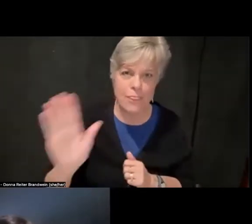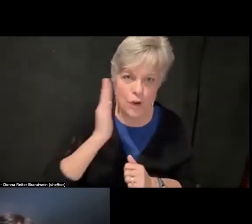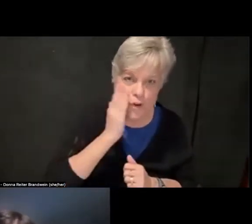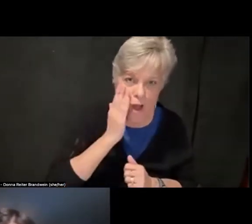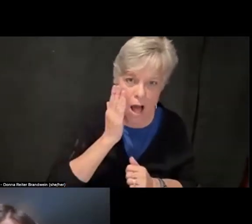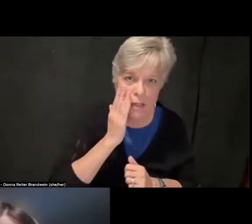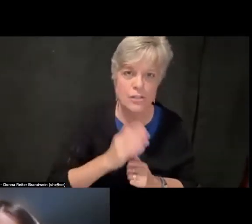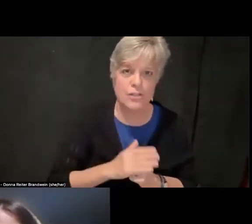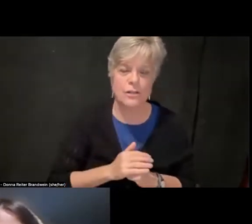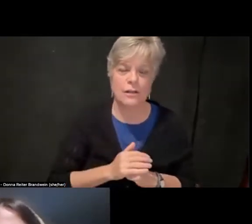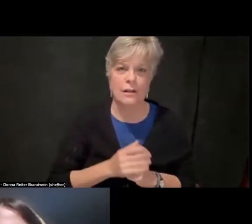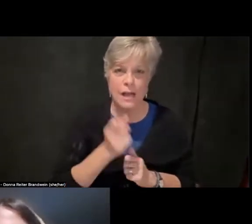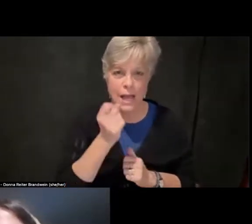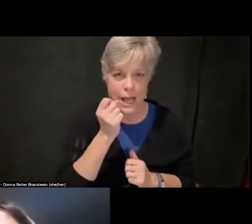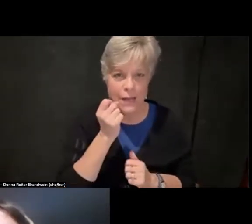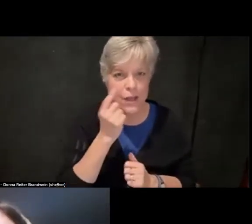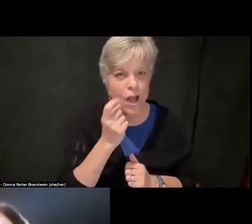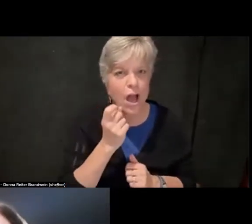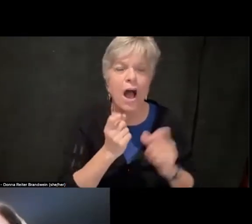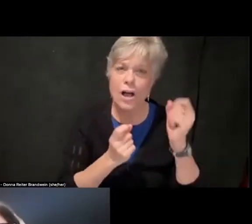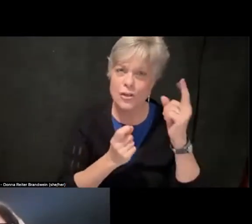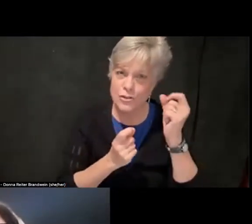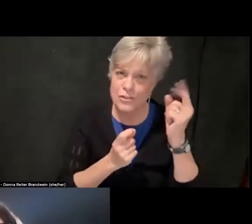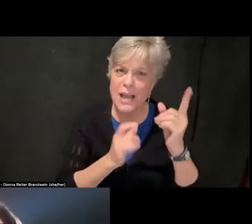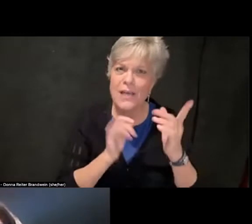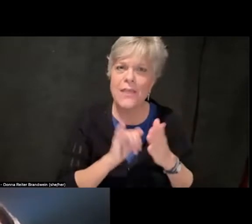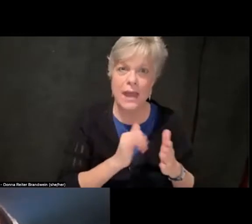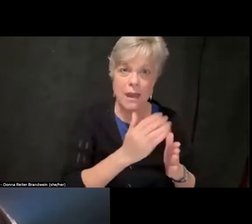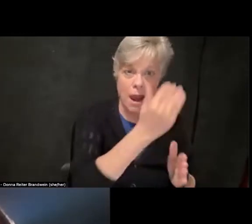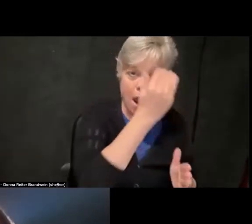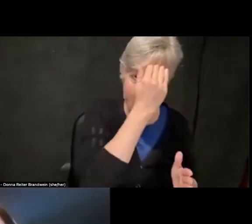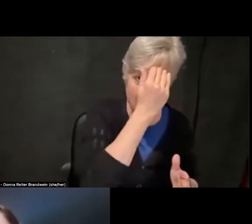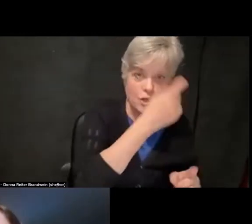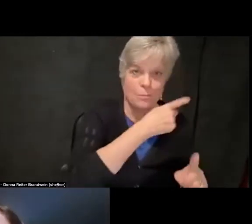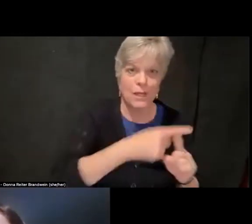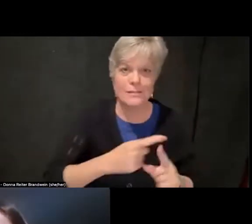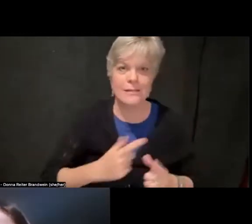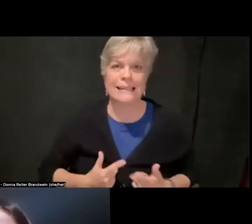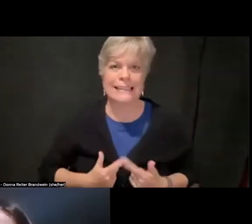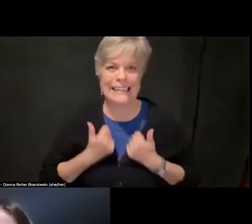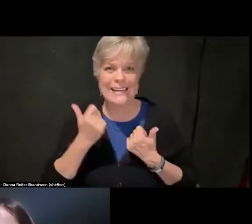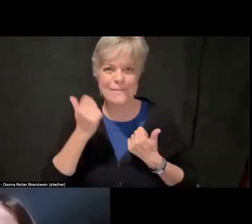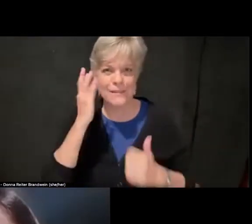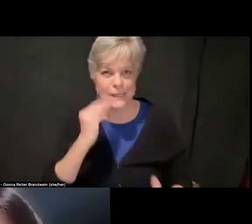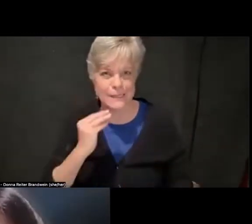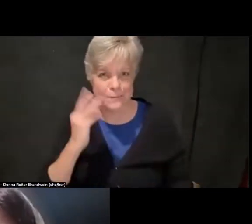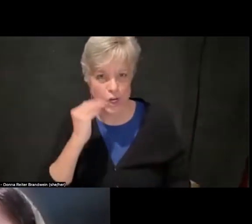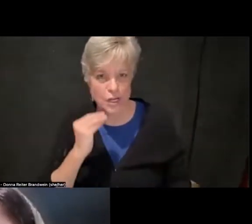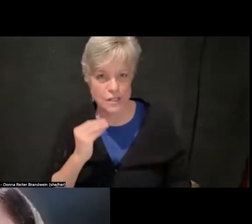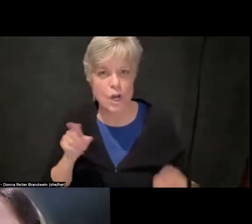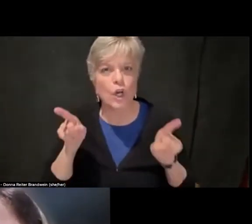are two different things. And so obviously, it's hard to pack